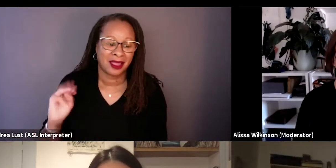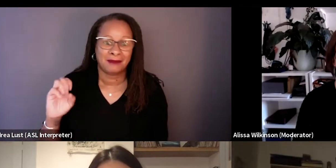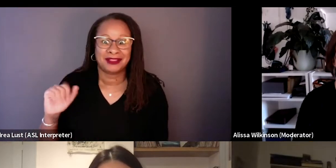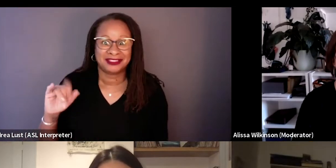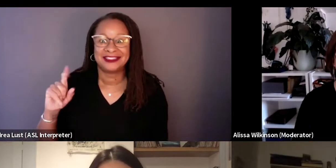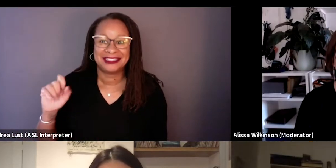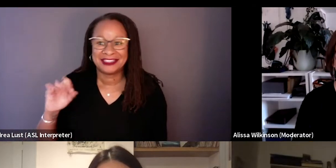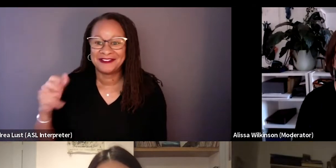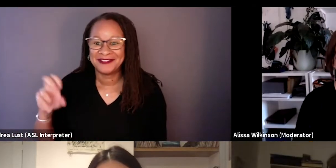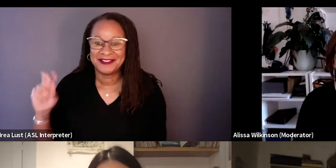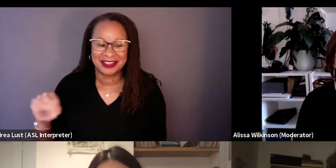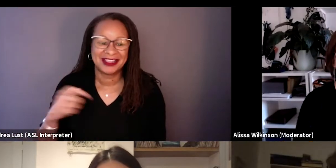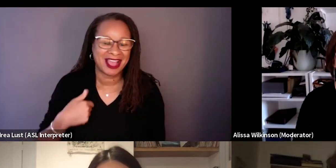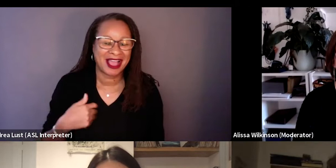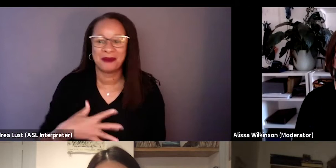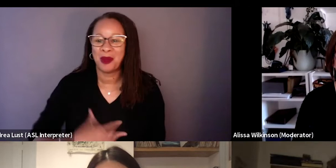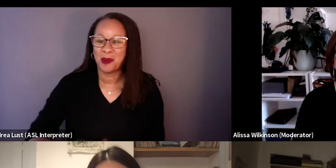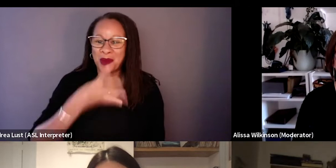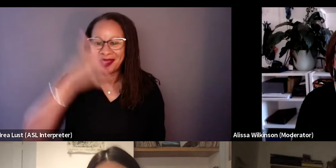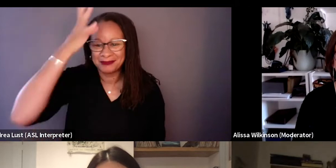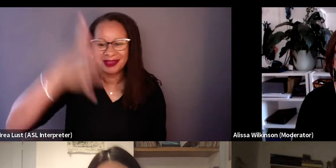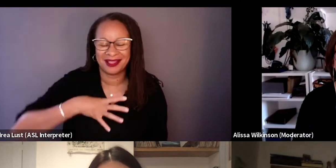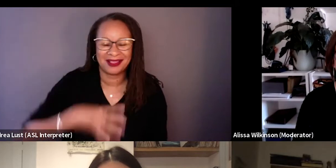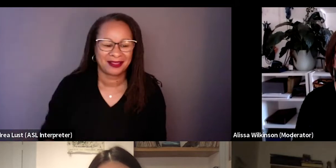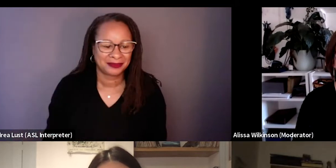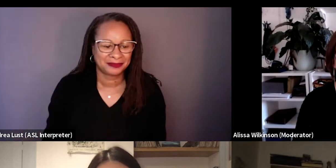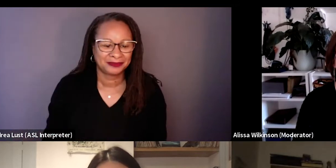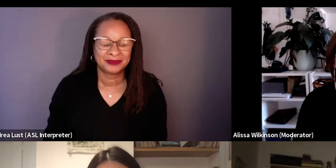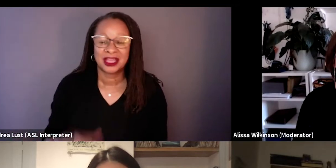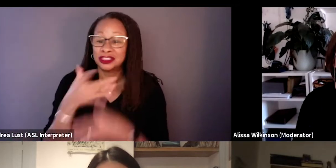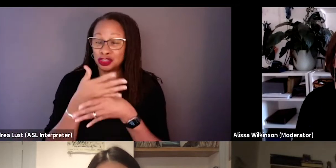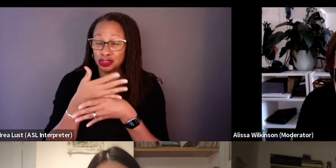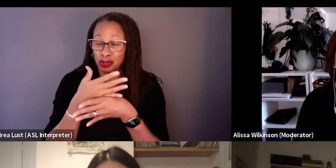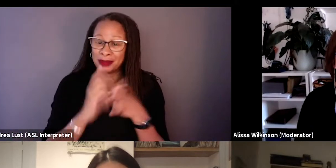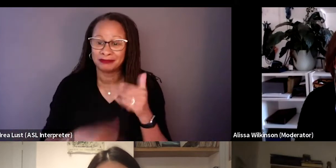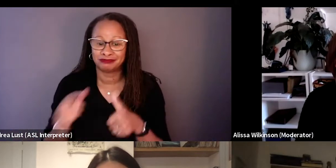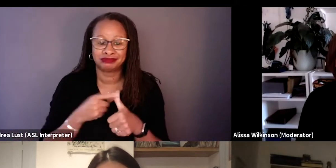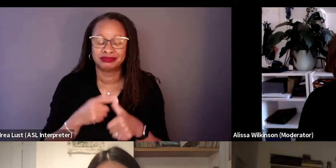I'm a white man, German origin, Latin American mother,